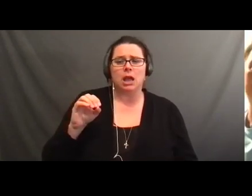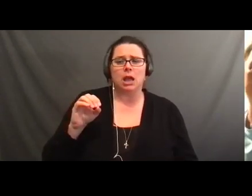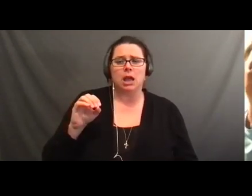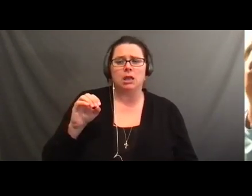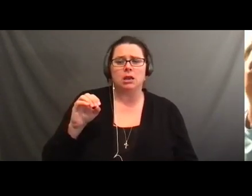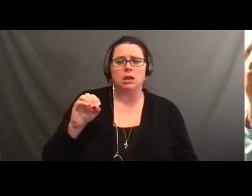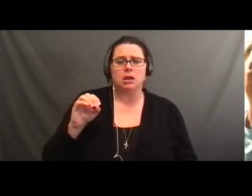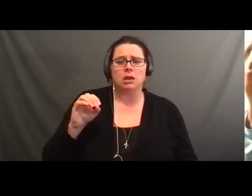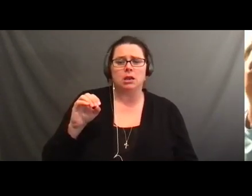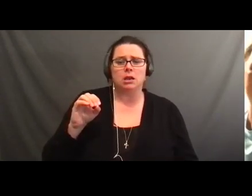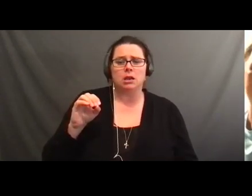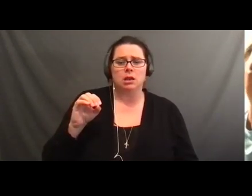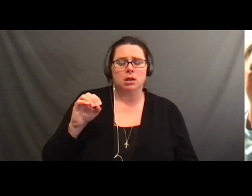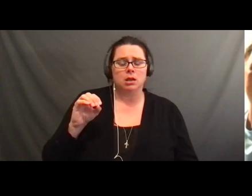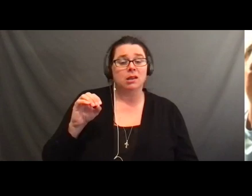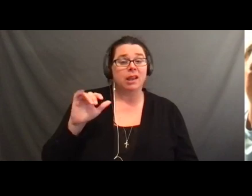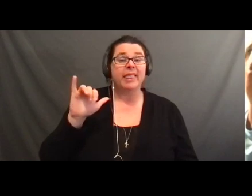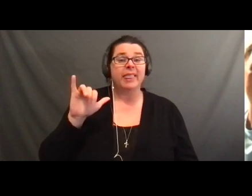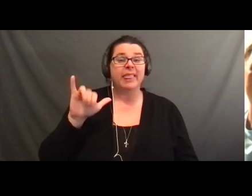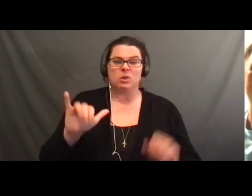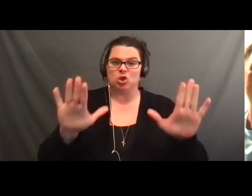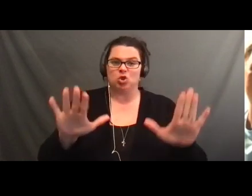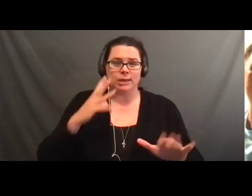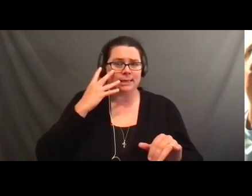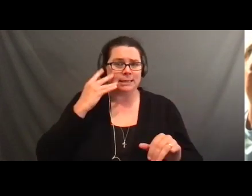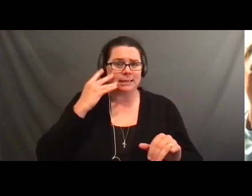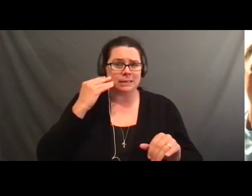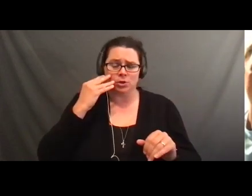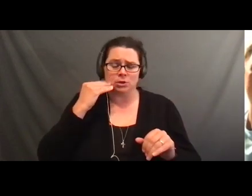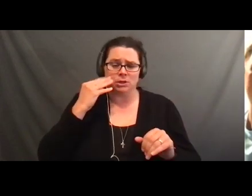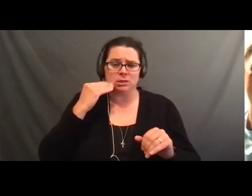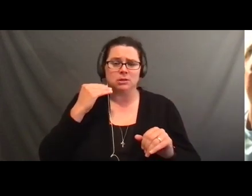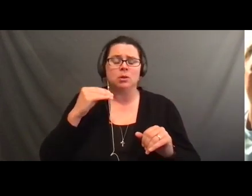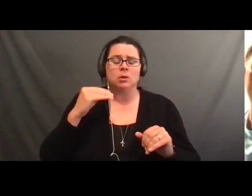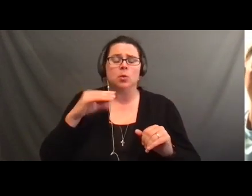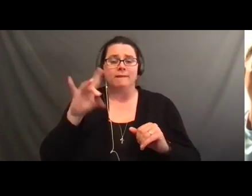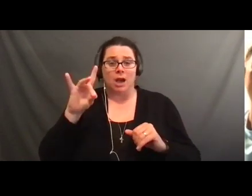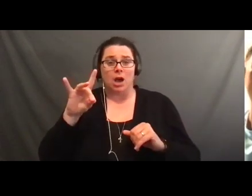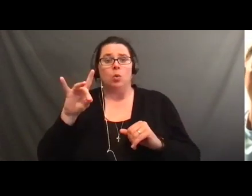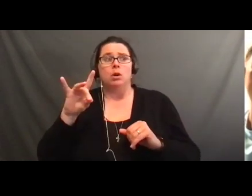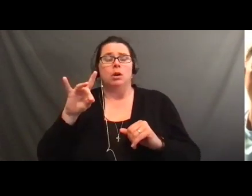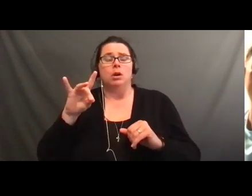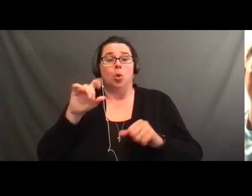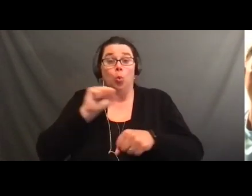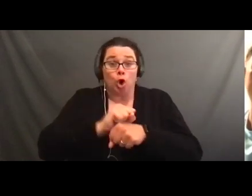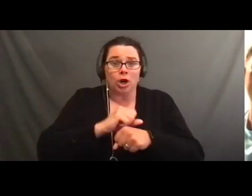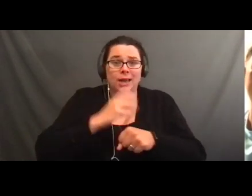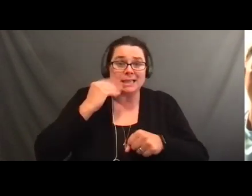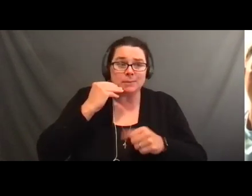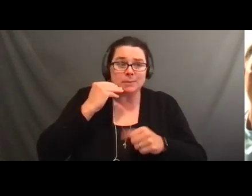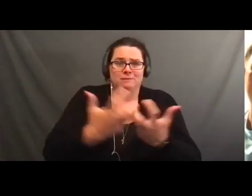And that was a great experience where we found work experiences where she feels confident.